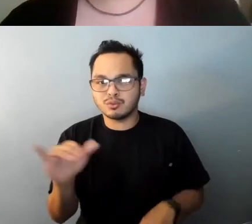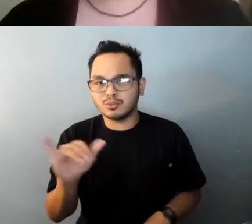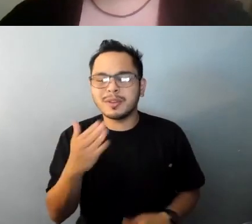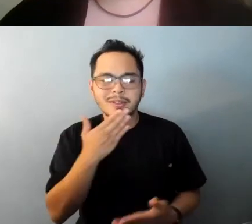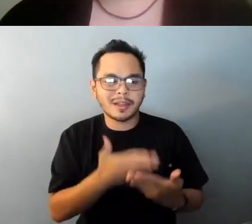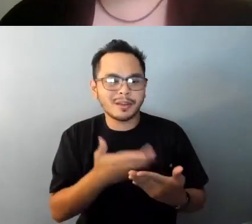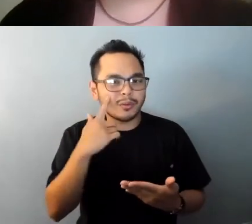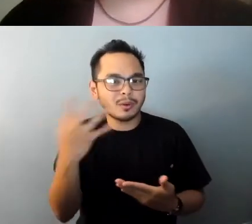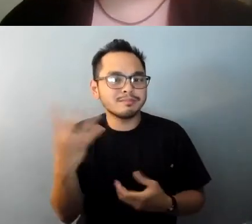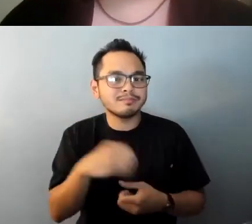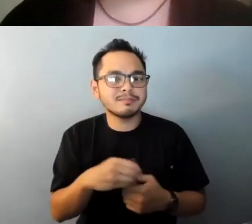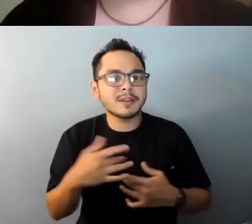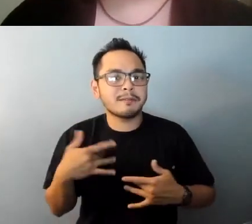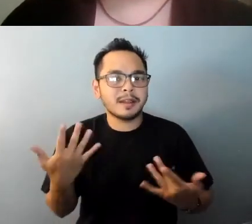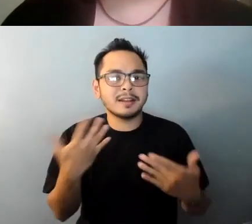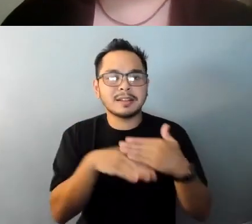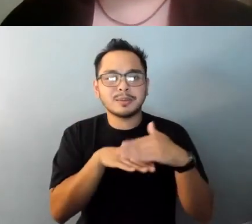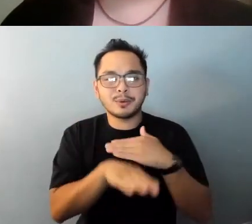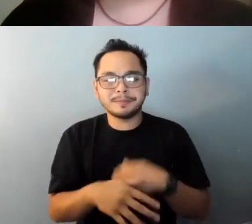remaking this event accessible.